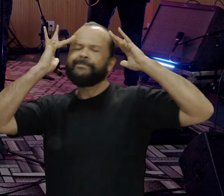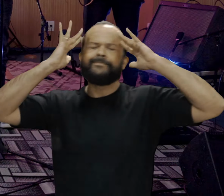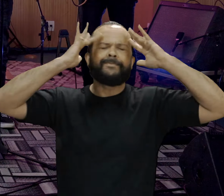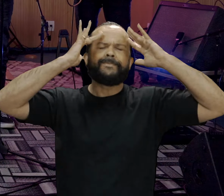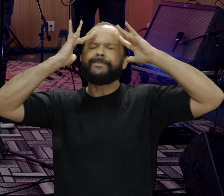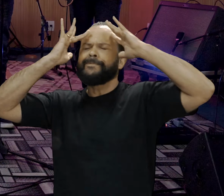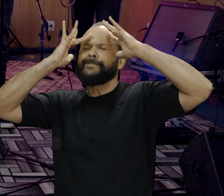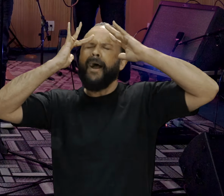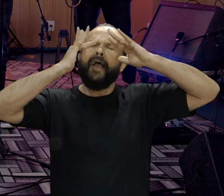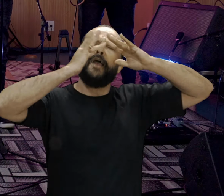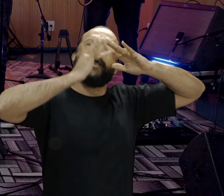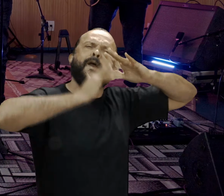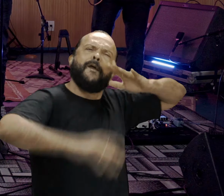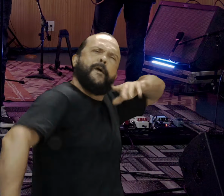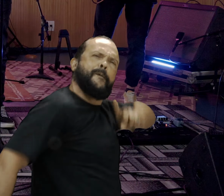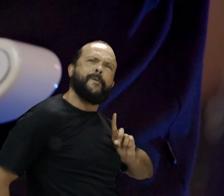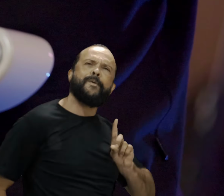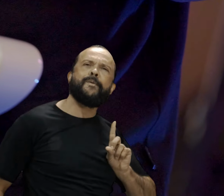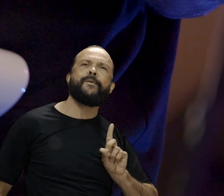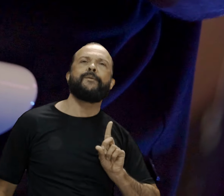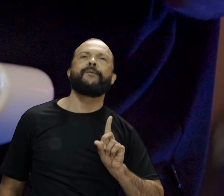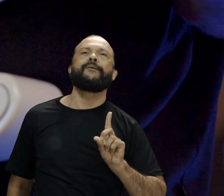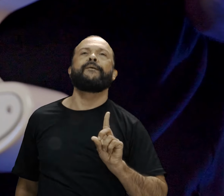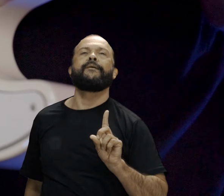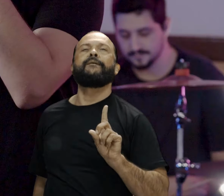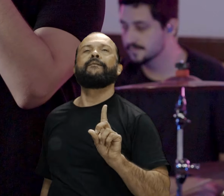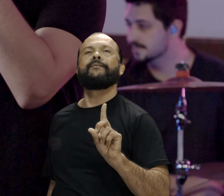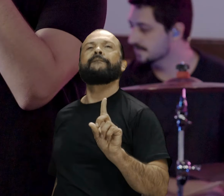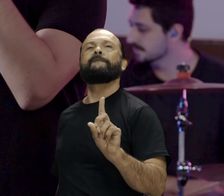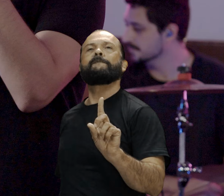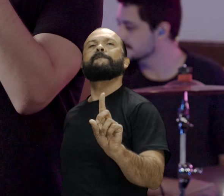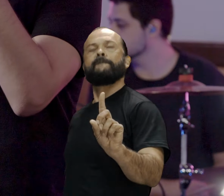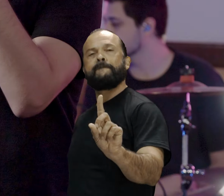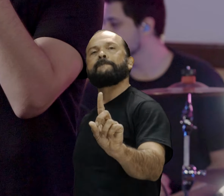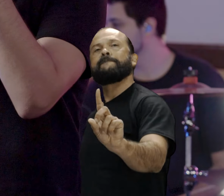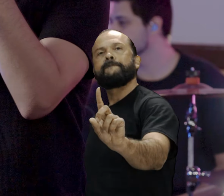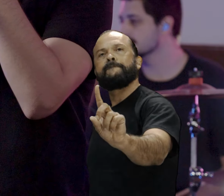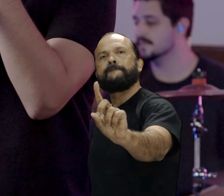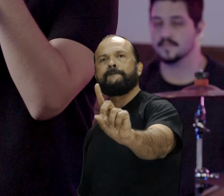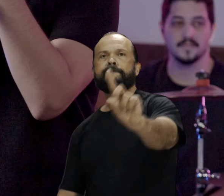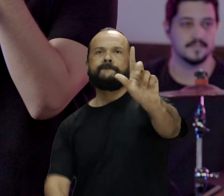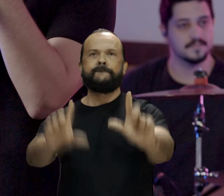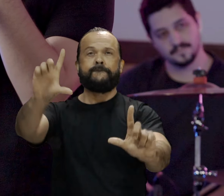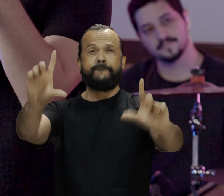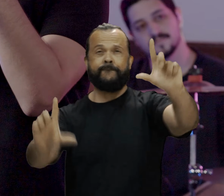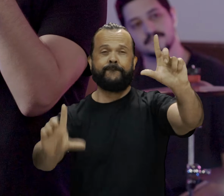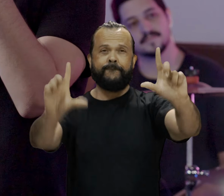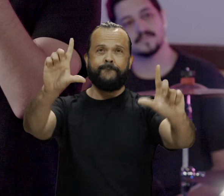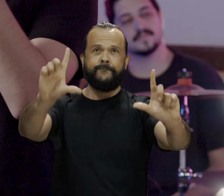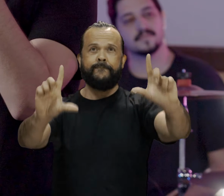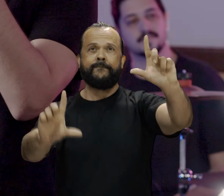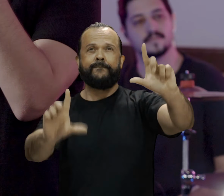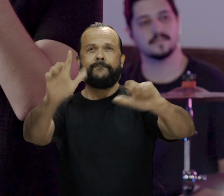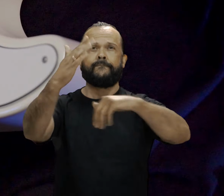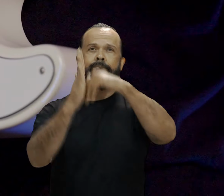Blue screen I drop everything